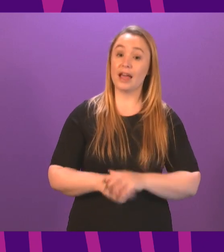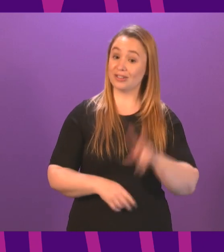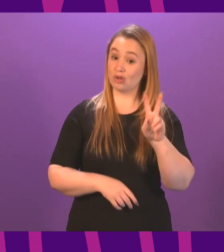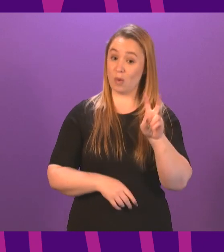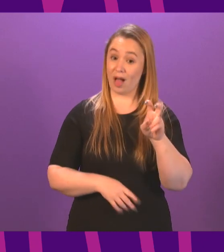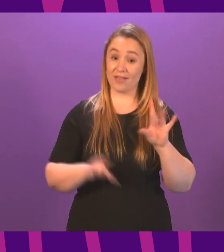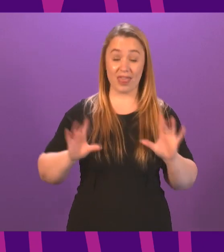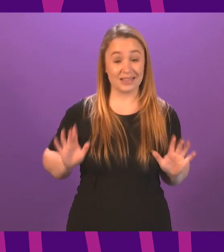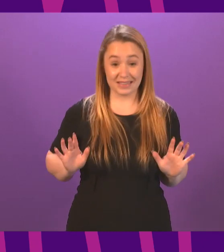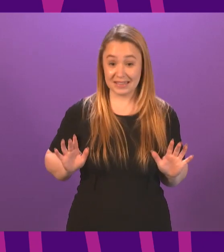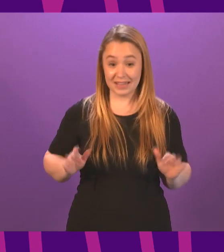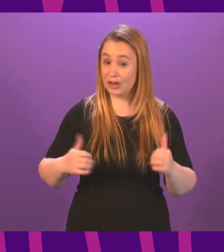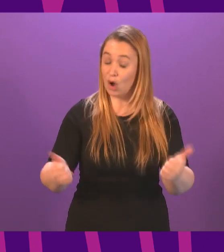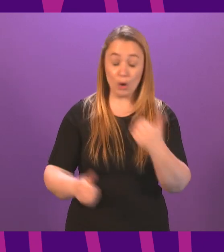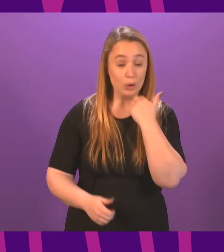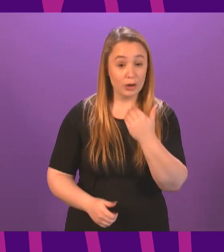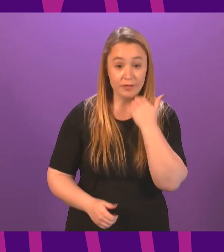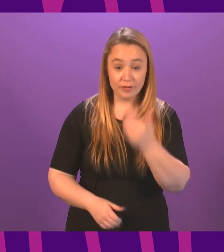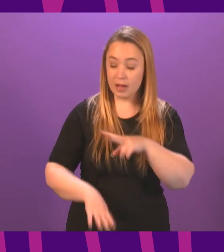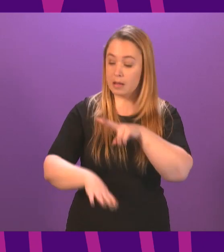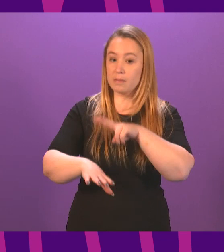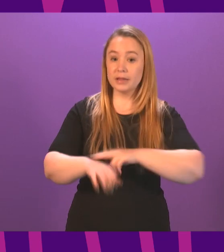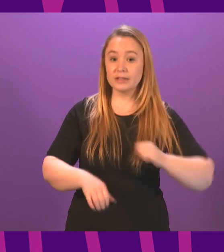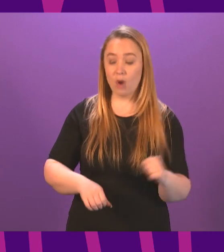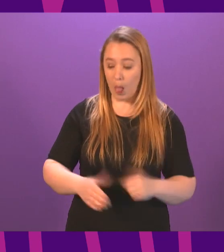Police Scotland’s demand and productivity unit has undertaken a mental health survey.